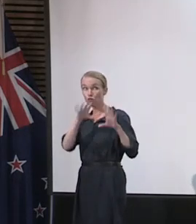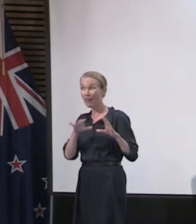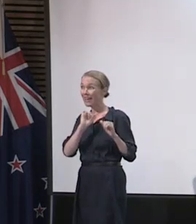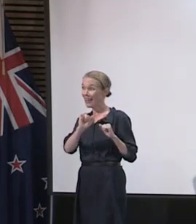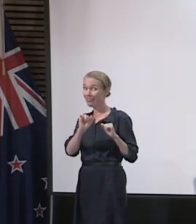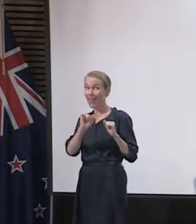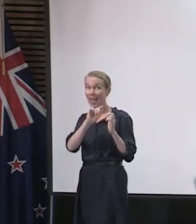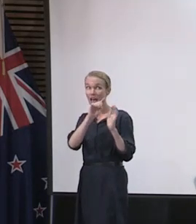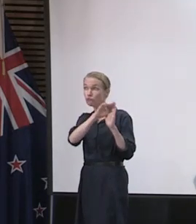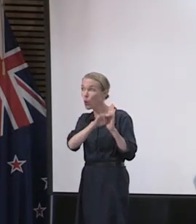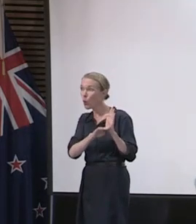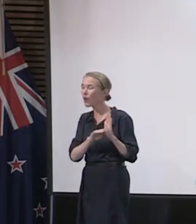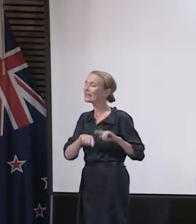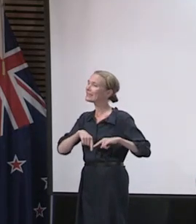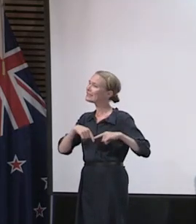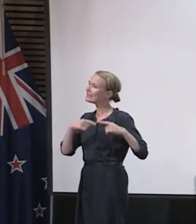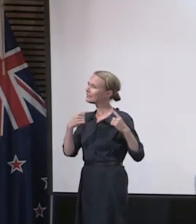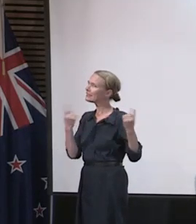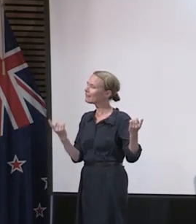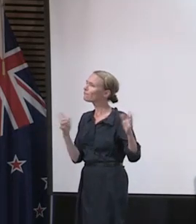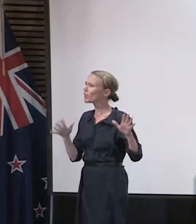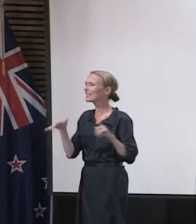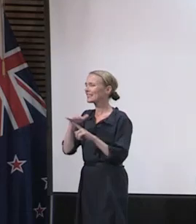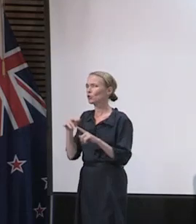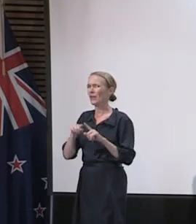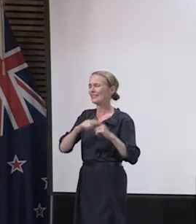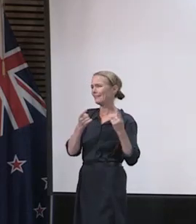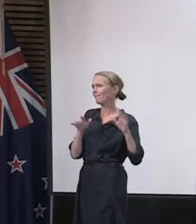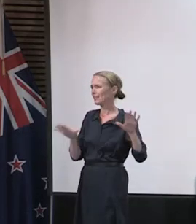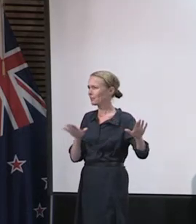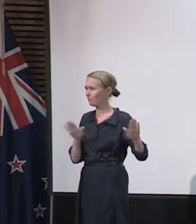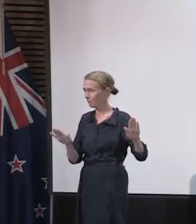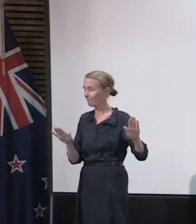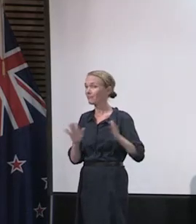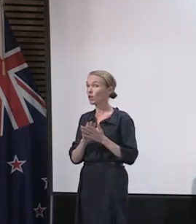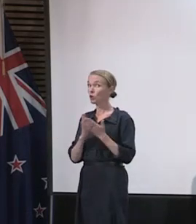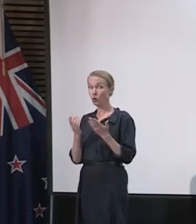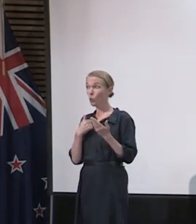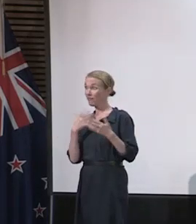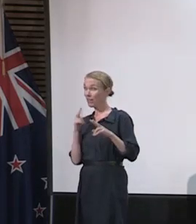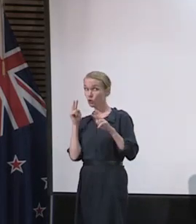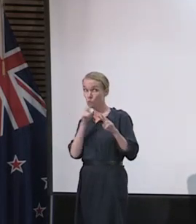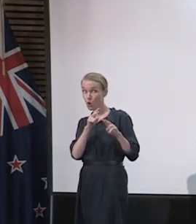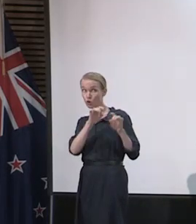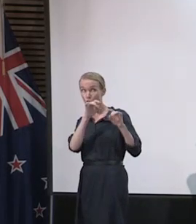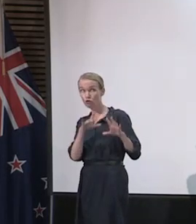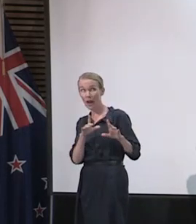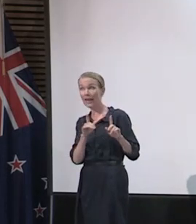different from Australia. We have certainly looked at the Australian advice already. We have the benefit of having